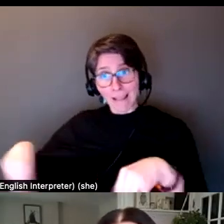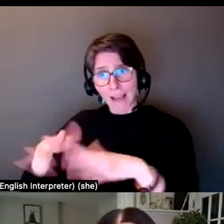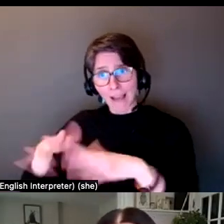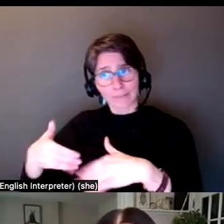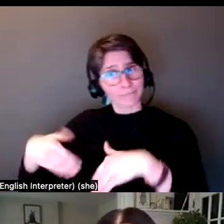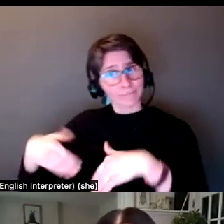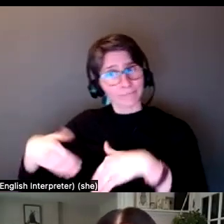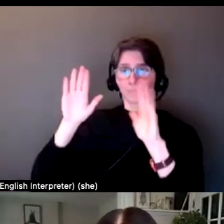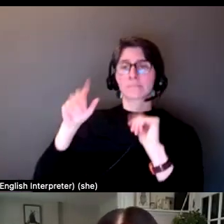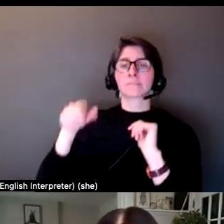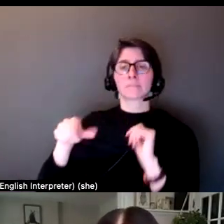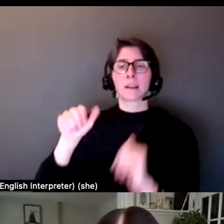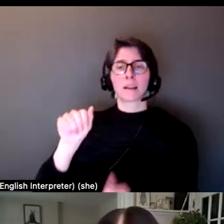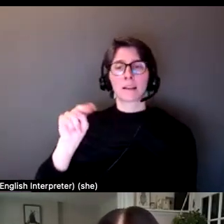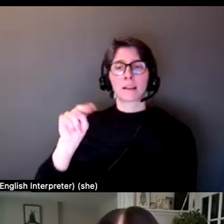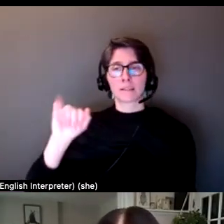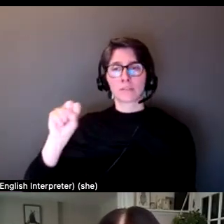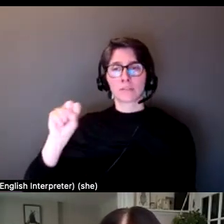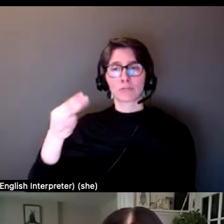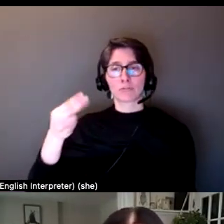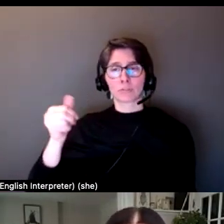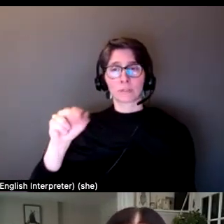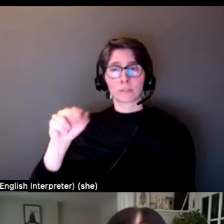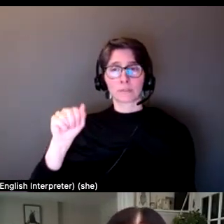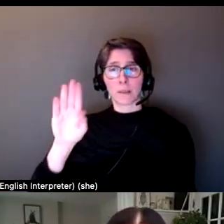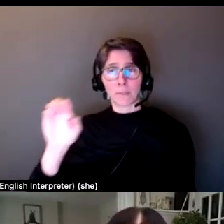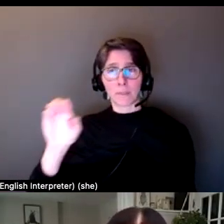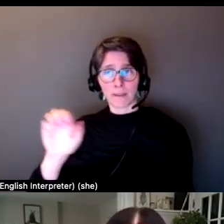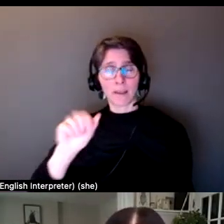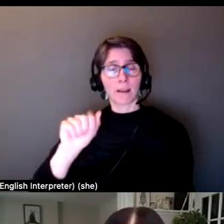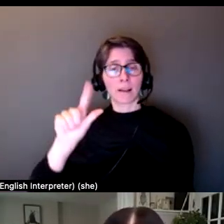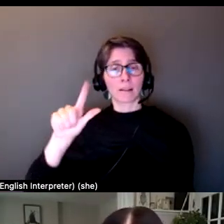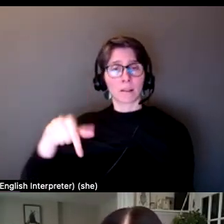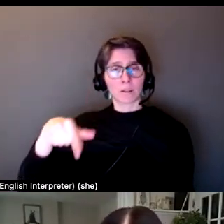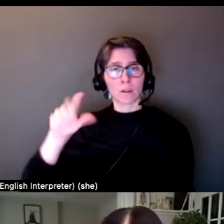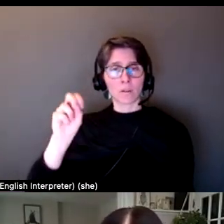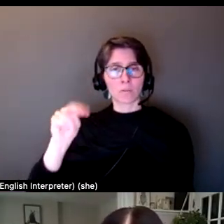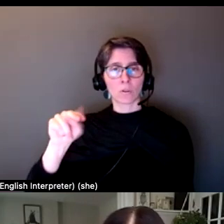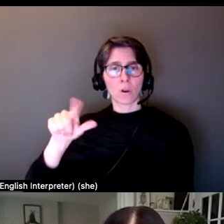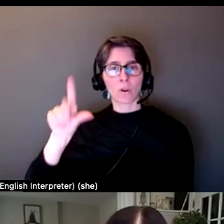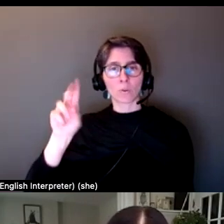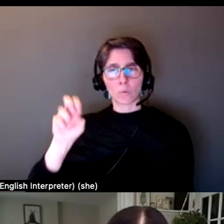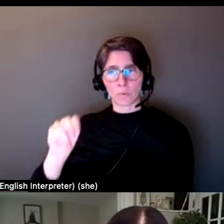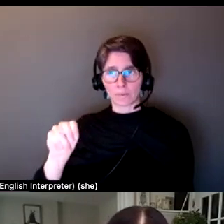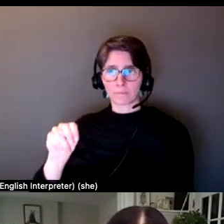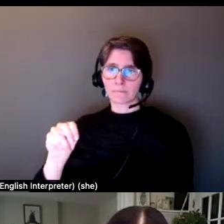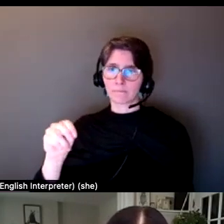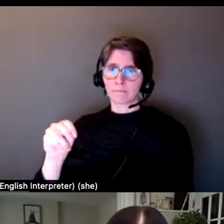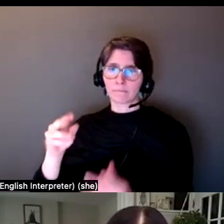of the Anishinaabeg Algonquin Nation, whose presence here reaches back to time immemorial.